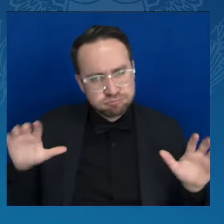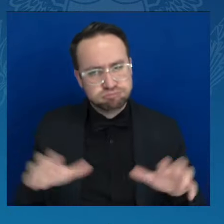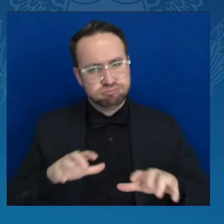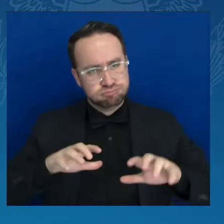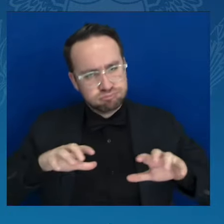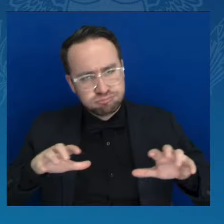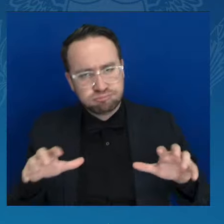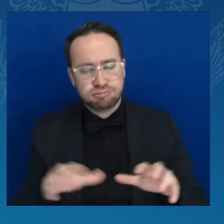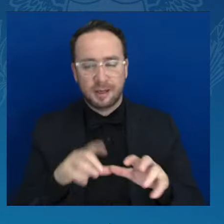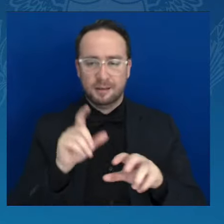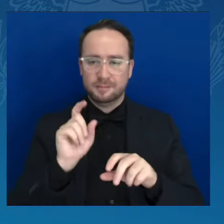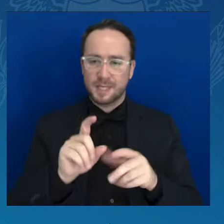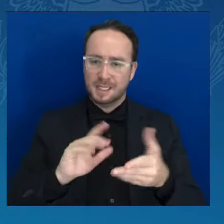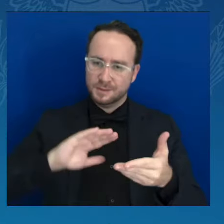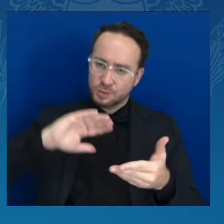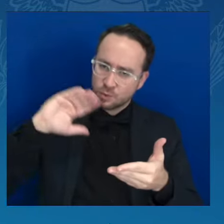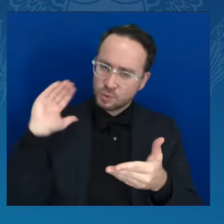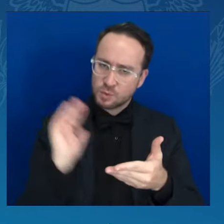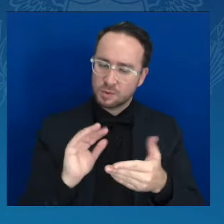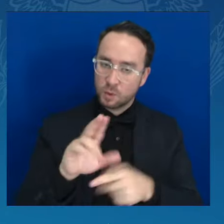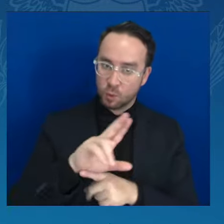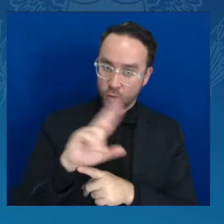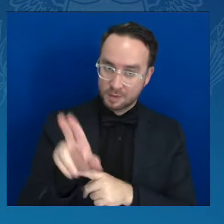to reduce methane emissions under that action plan.